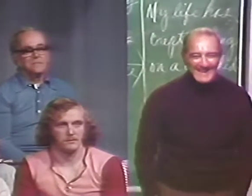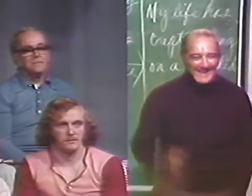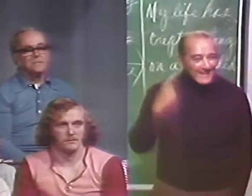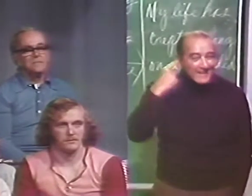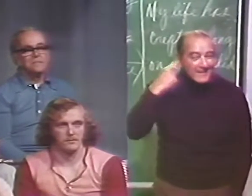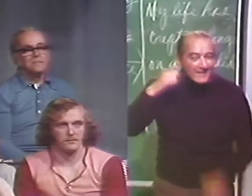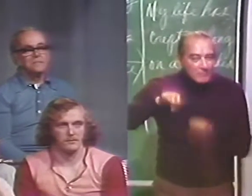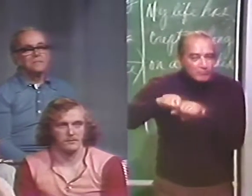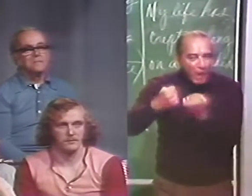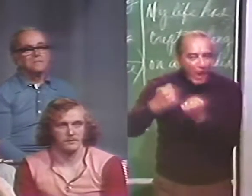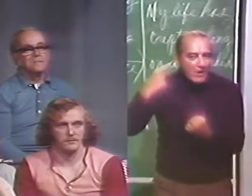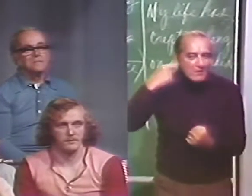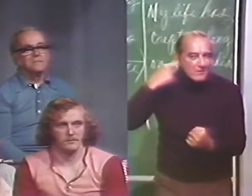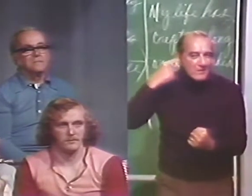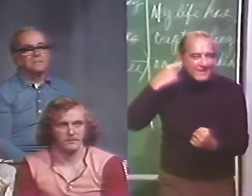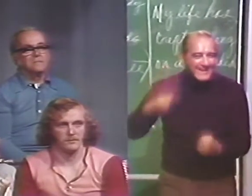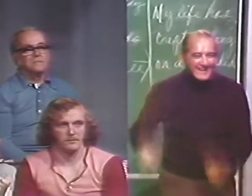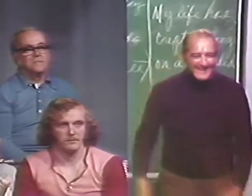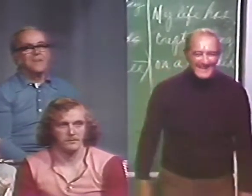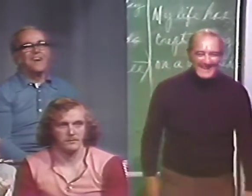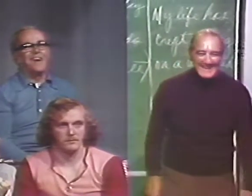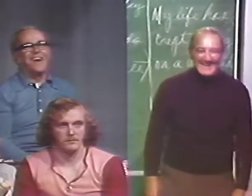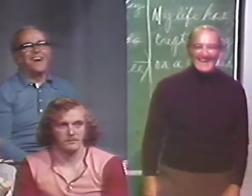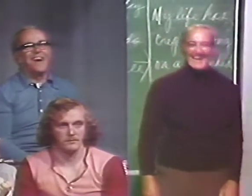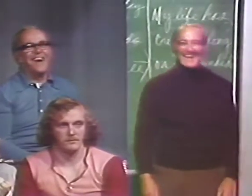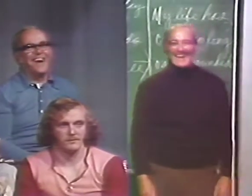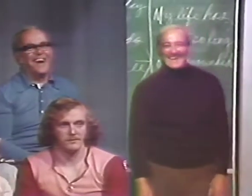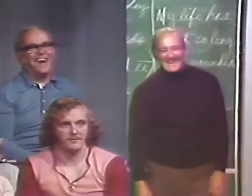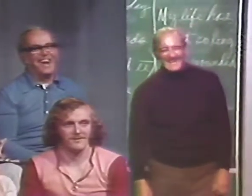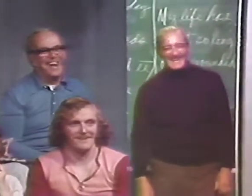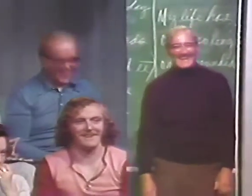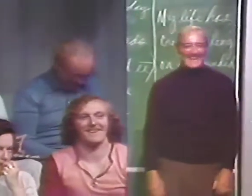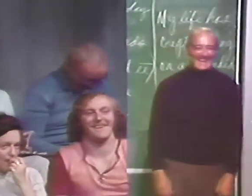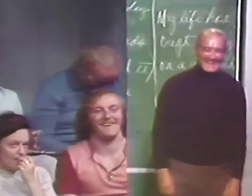BUT I HAVE IT. IT'S BROKE. HA HA!